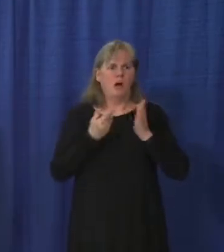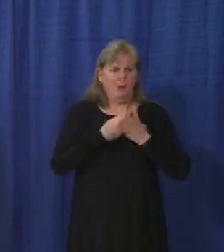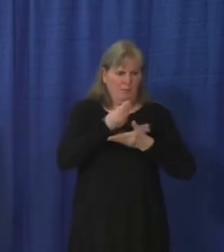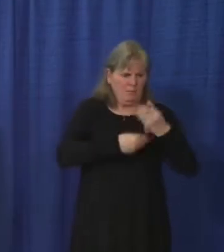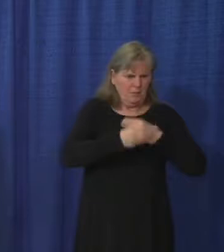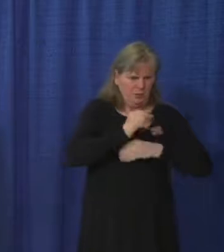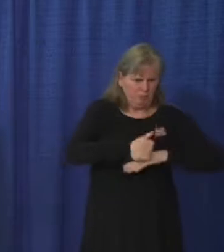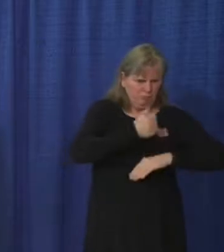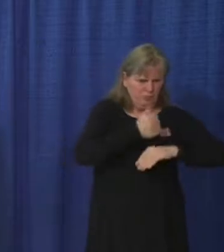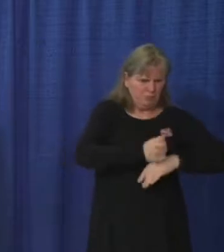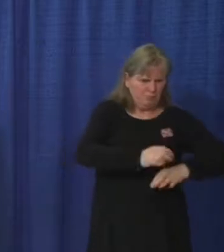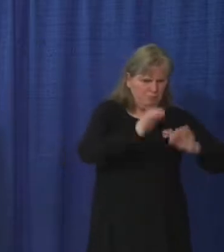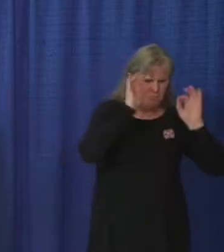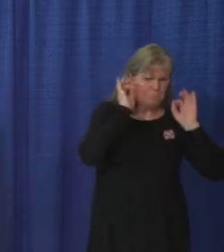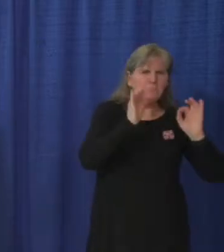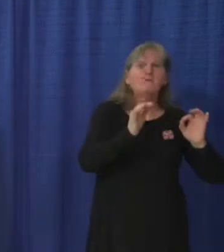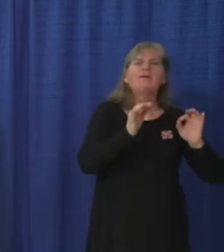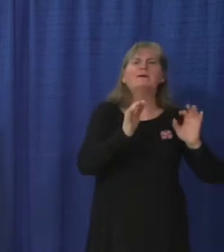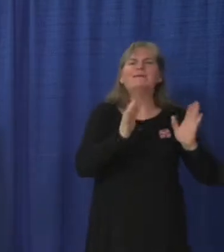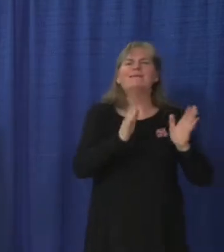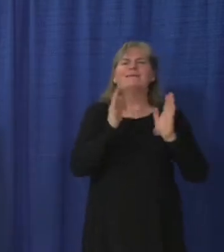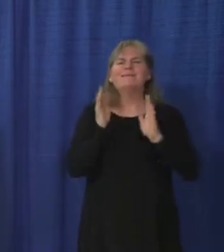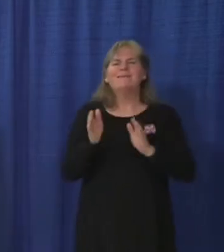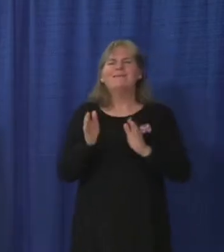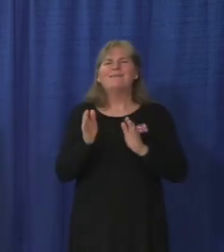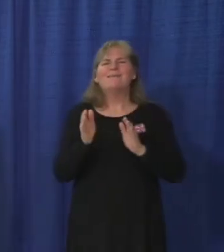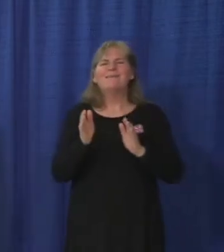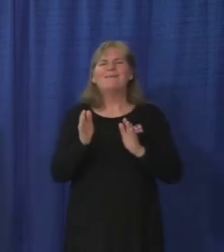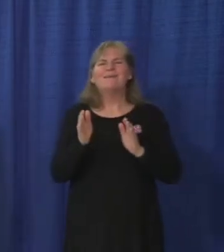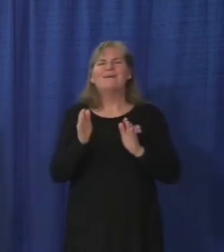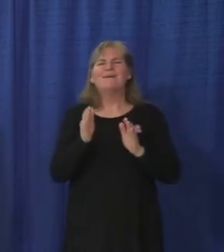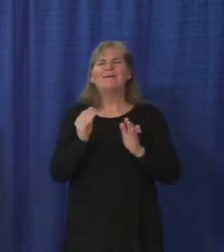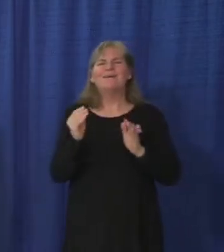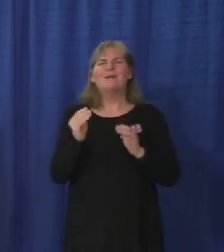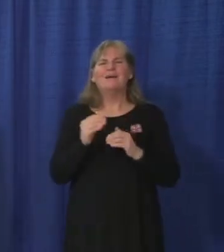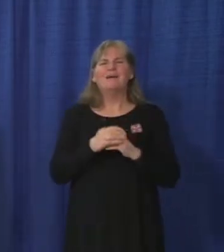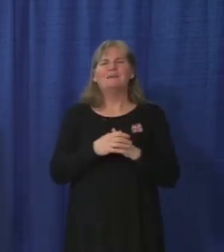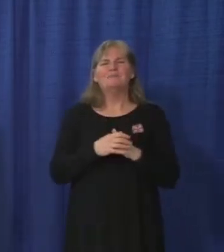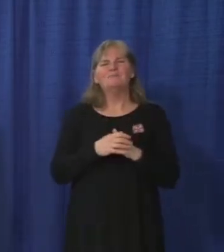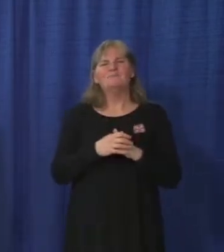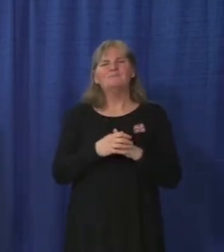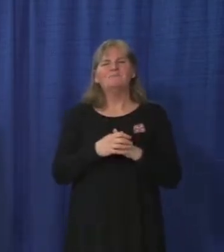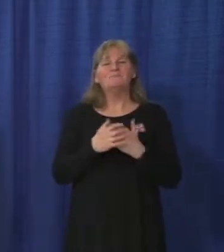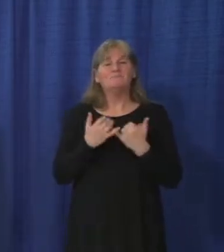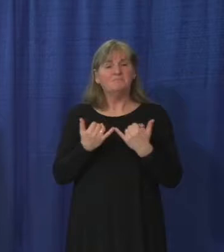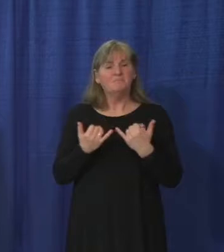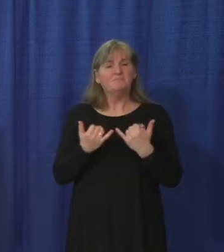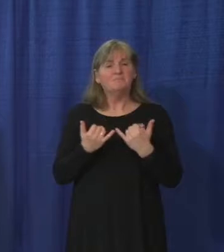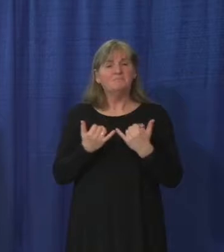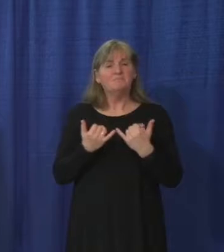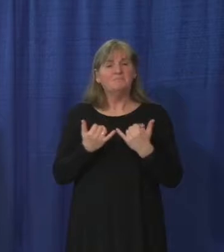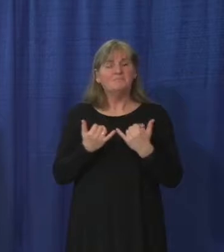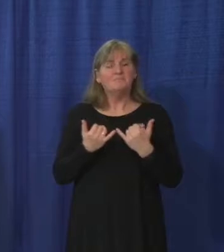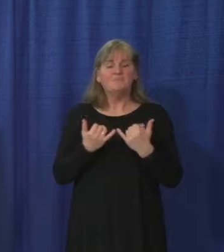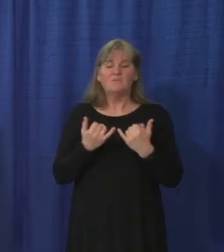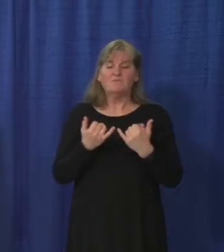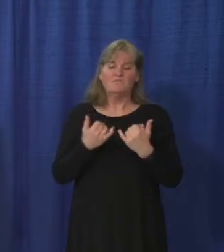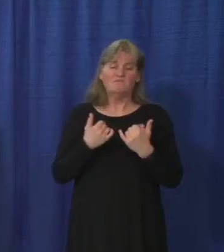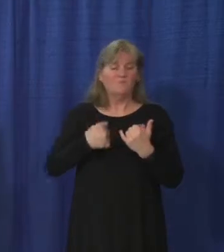then of course now that we are seeing, it's time for us to be ready to expend the dollars that